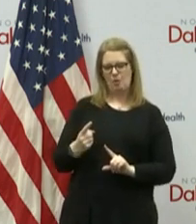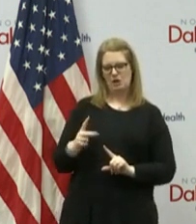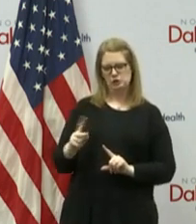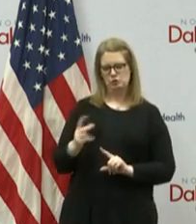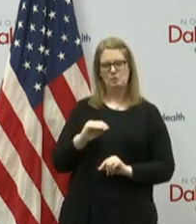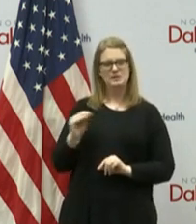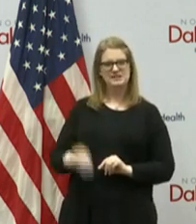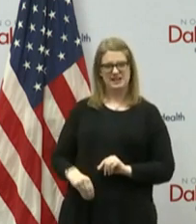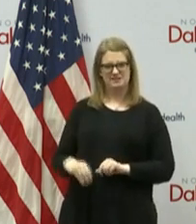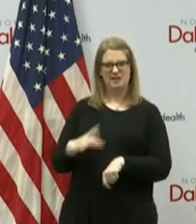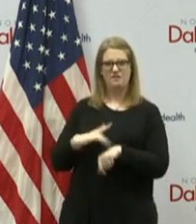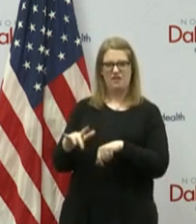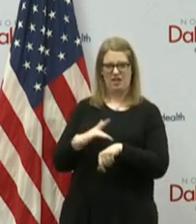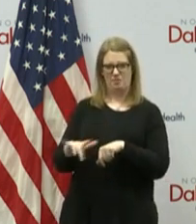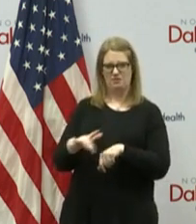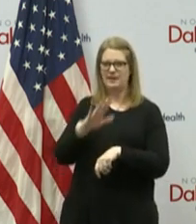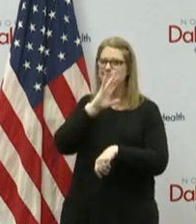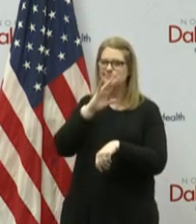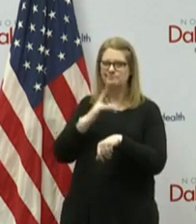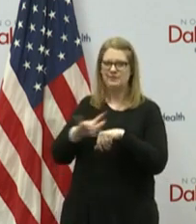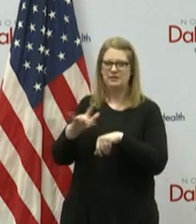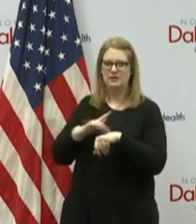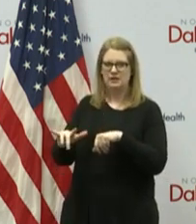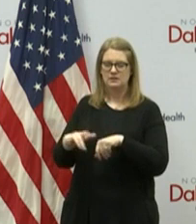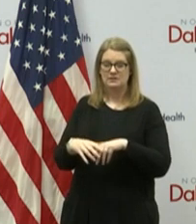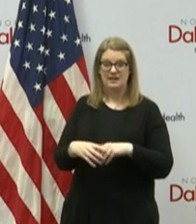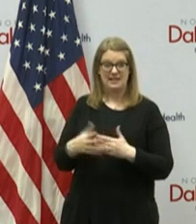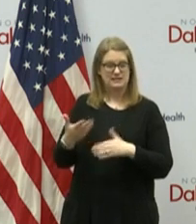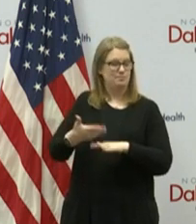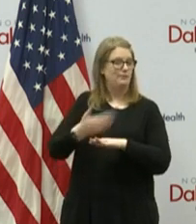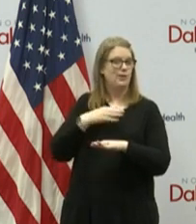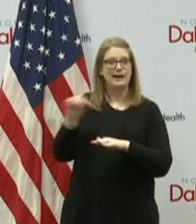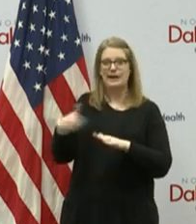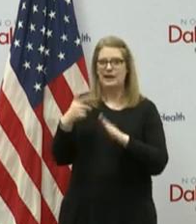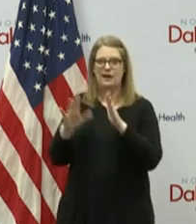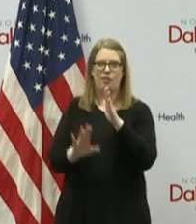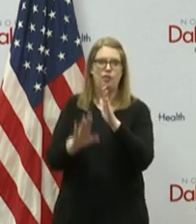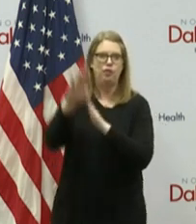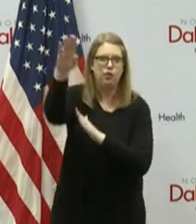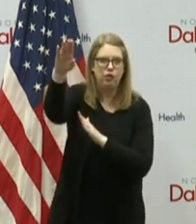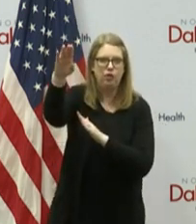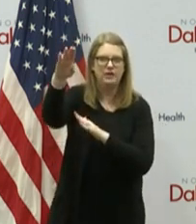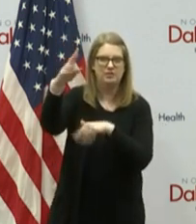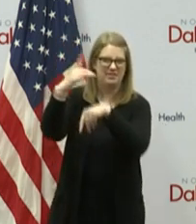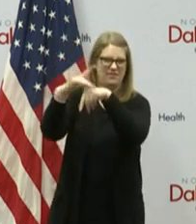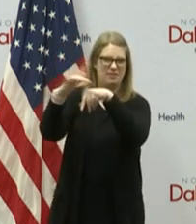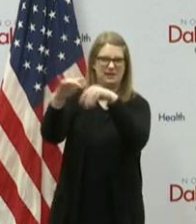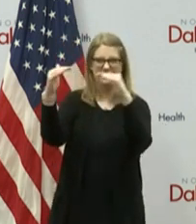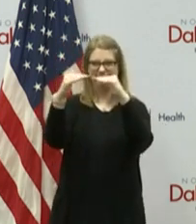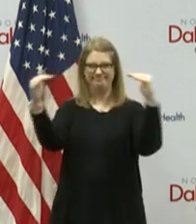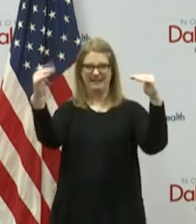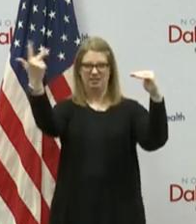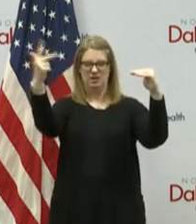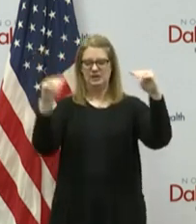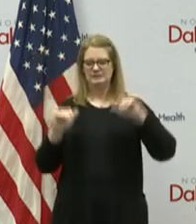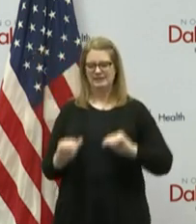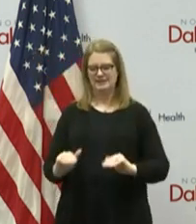THIS APPROXIMATES BETWEEN ONE AND 2 PERCENT OF THE TOTAL HEALTHCARE CAPACITY THAT IS